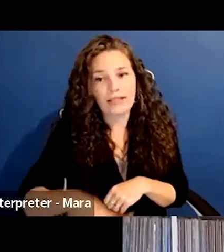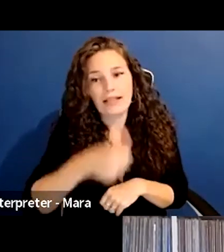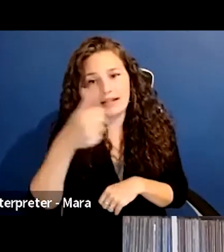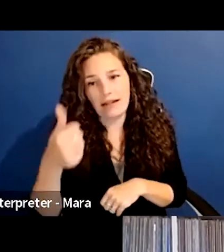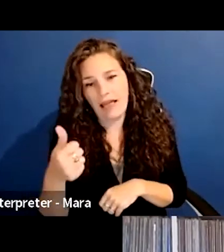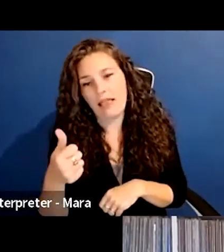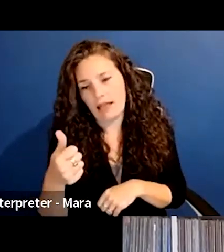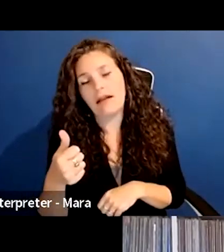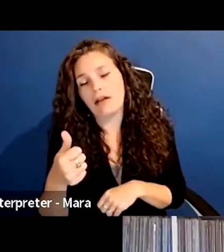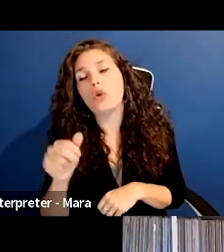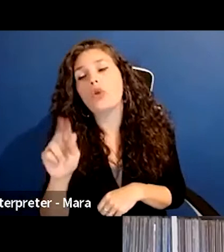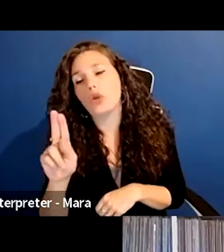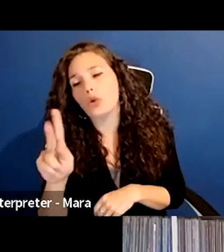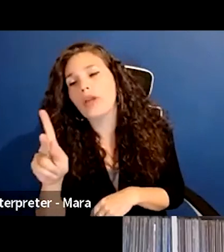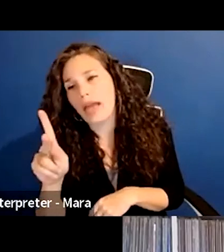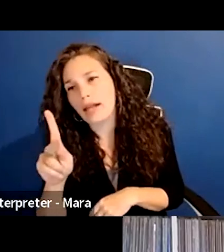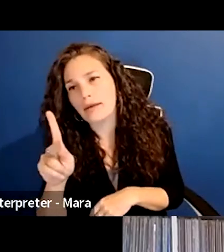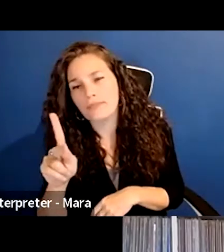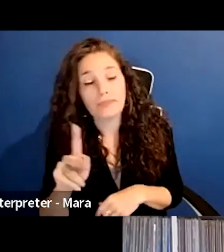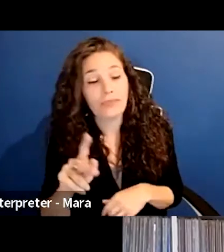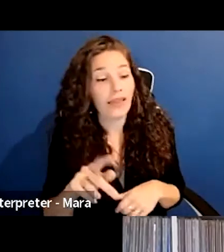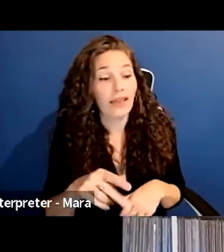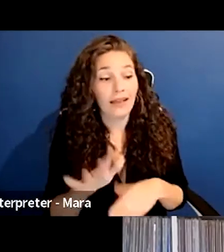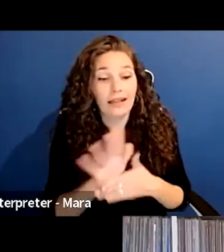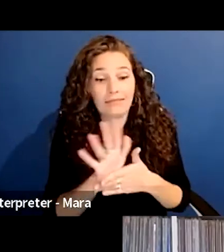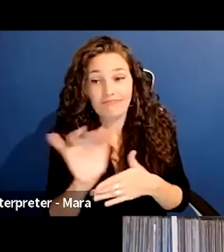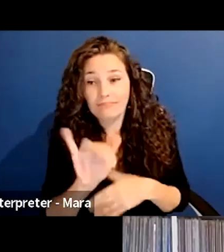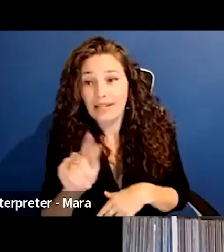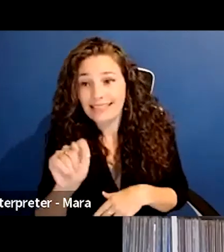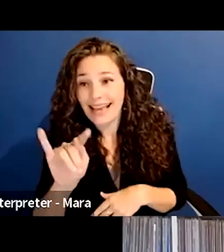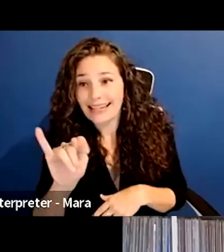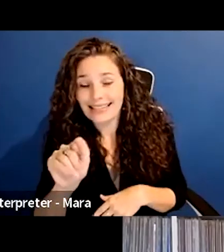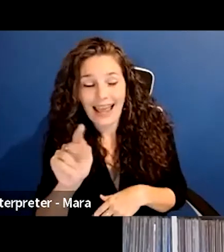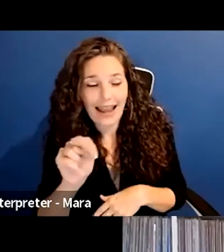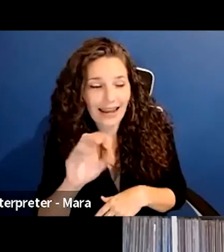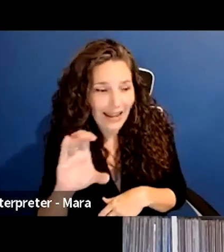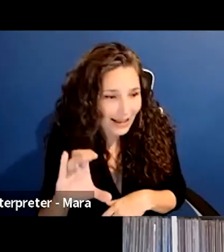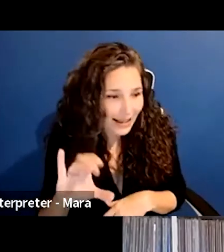such as "Titanic," "Ad Astra," and "Empire of the Sun."